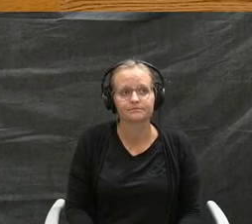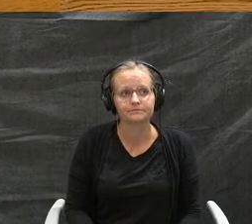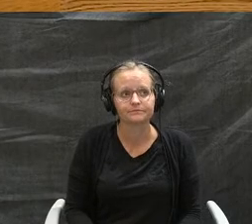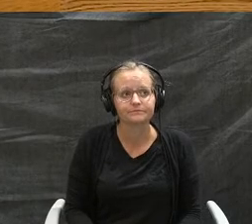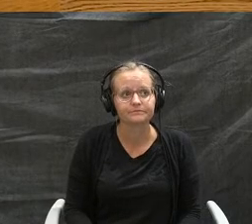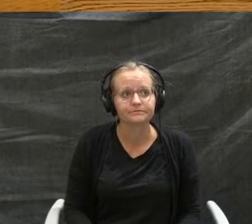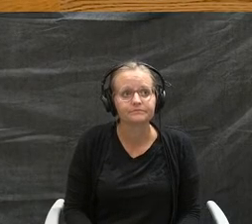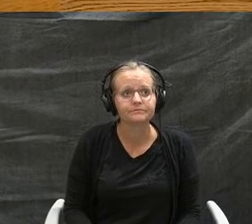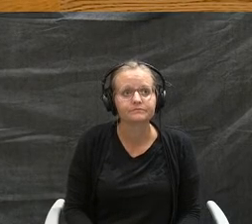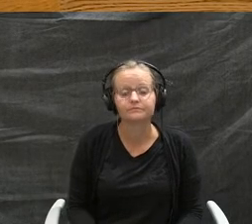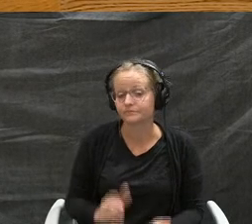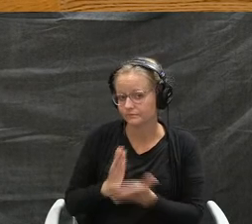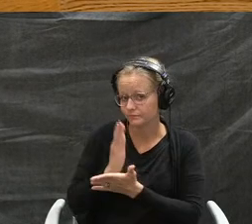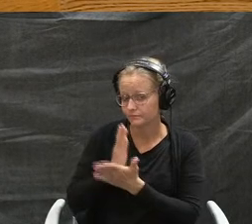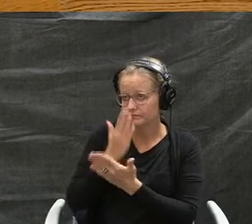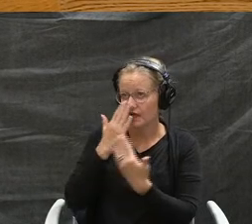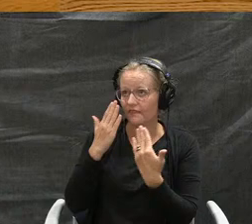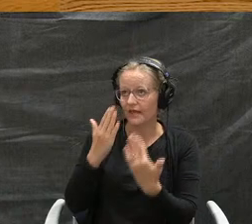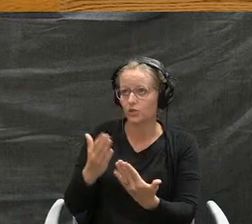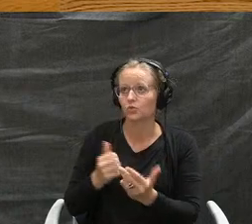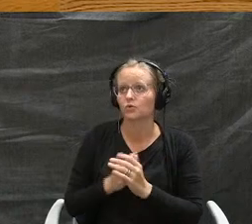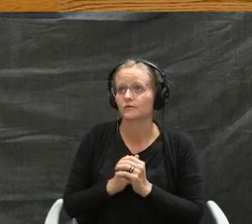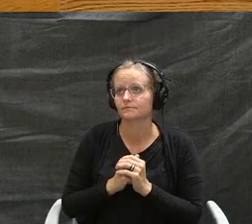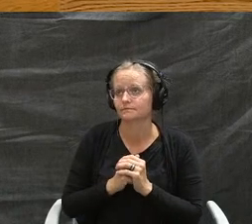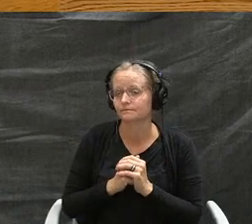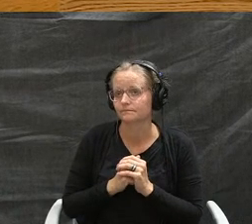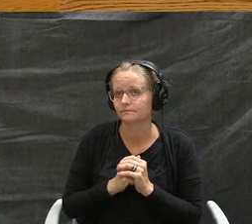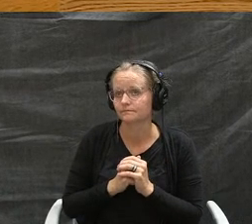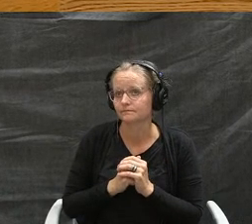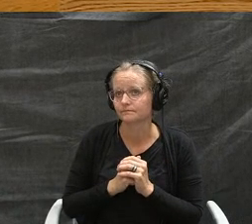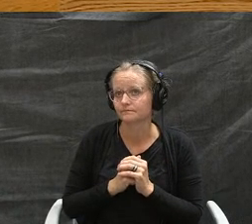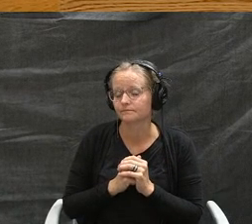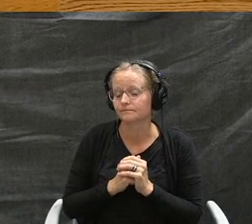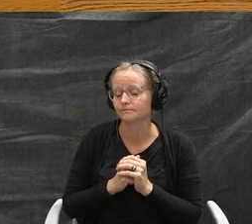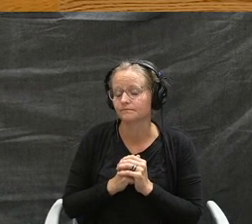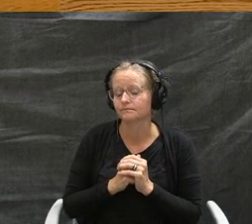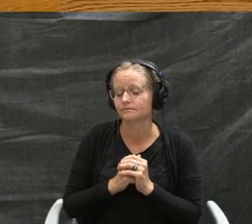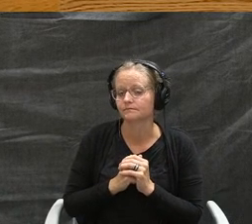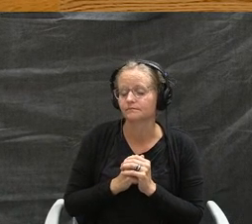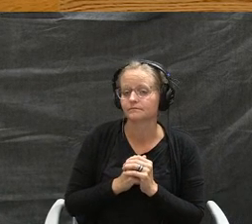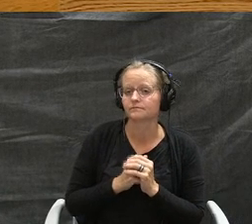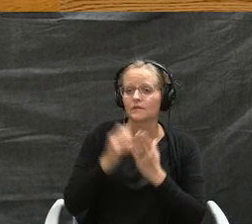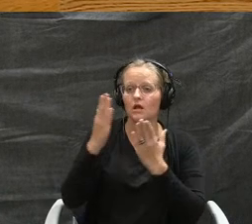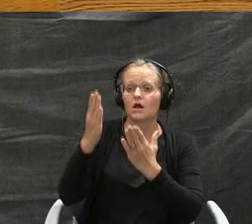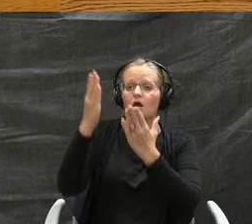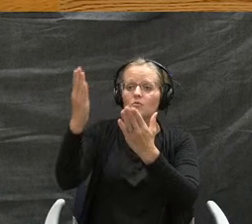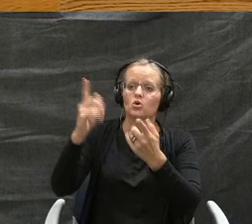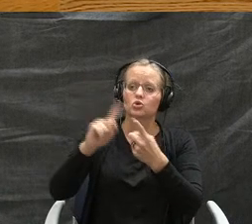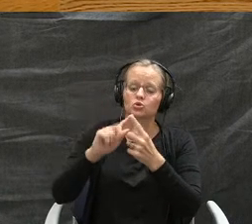Alright, thank you. May I have a motion to approve the authorization of reimbursement resolution for